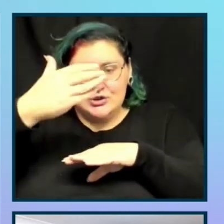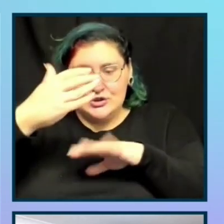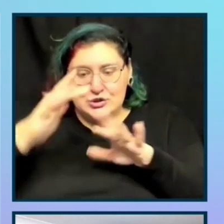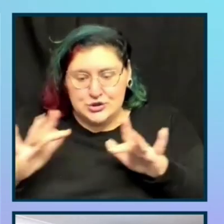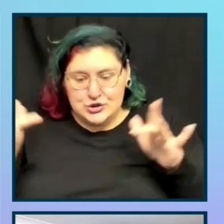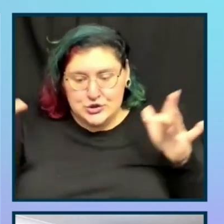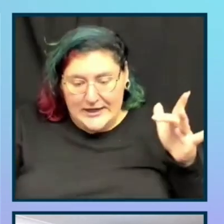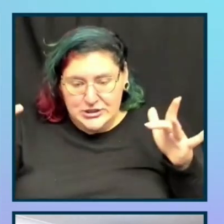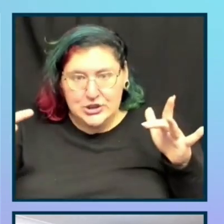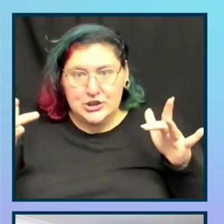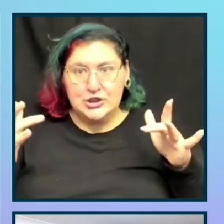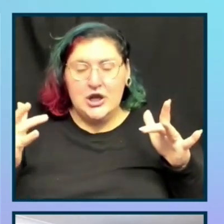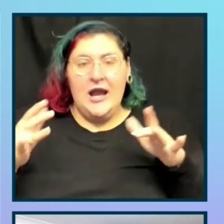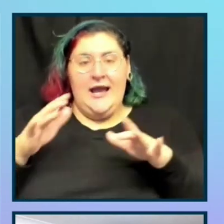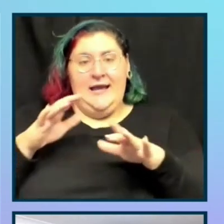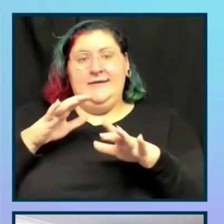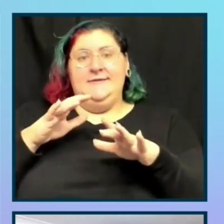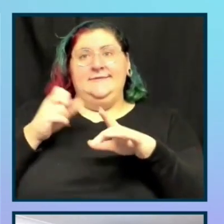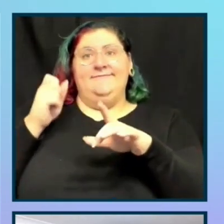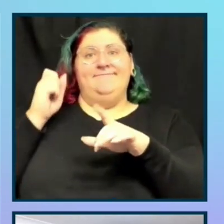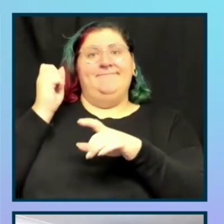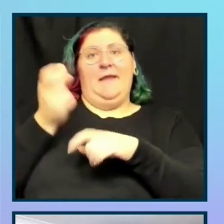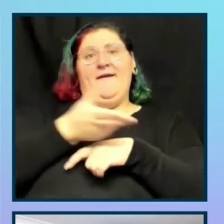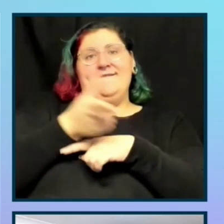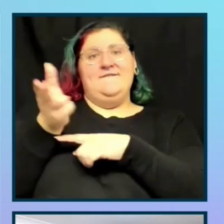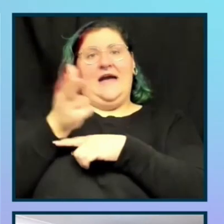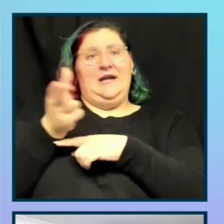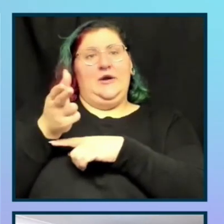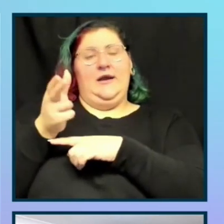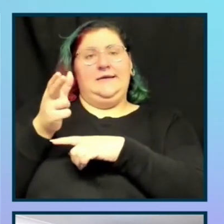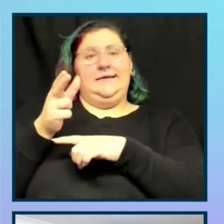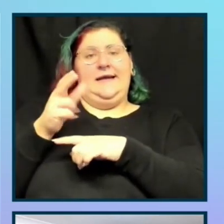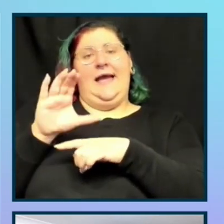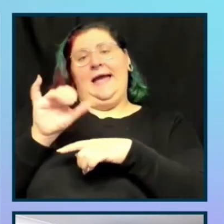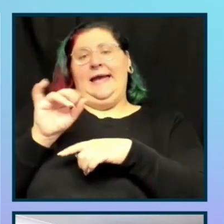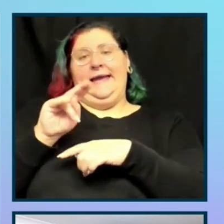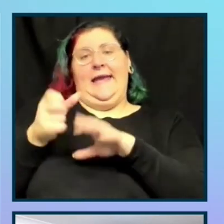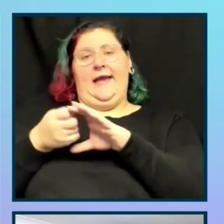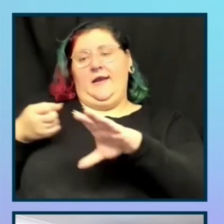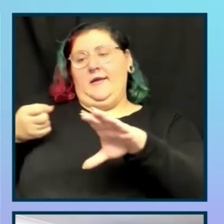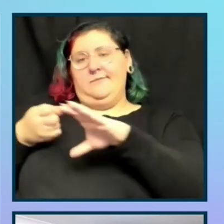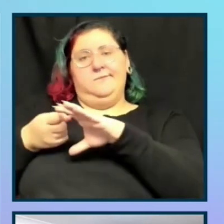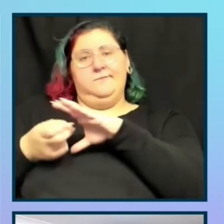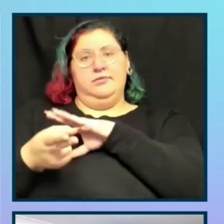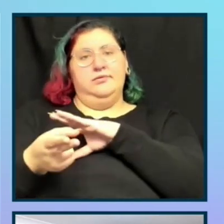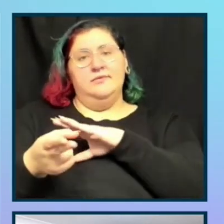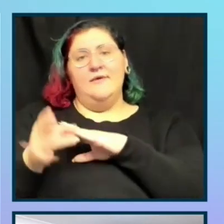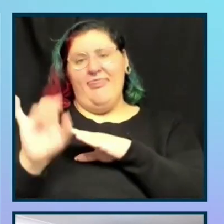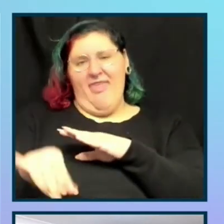will come onto that later and, you know, fighting off sea monsters and things as well because you know, why not?